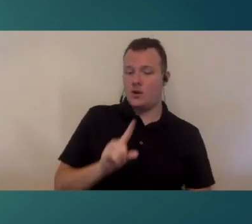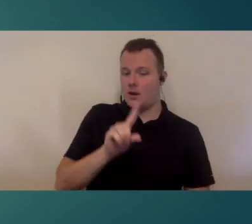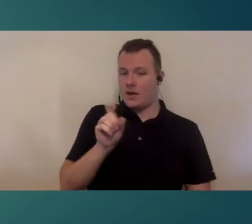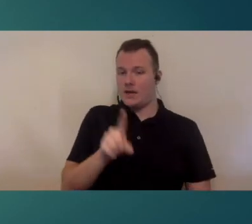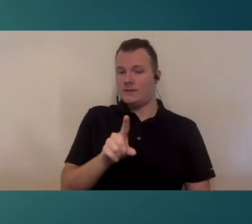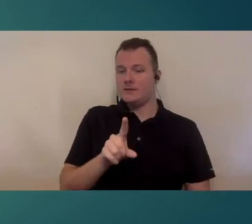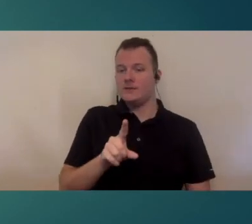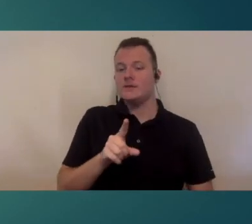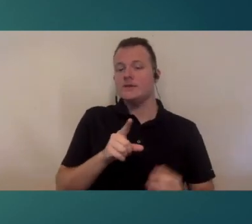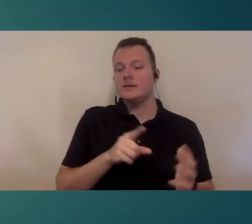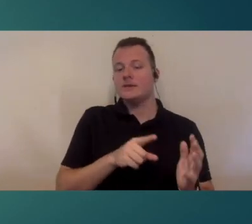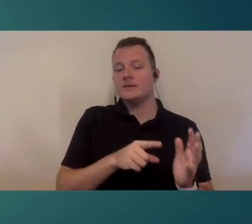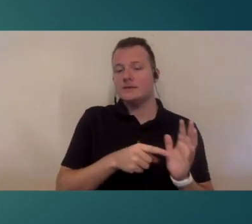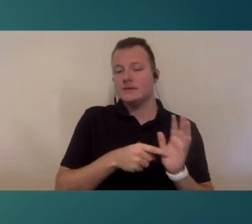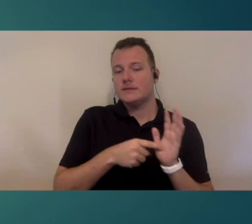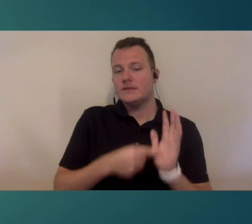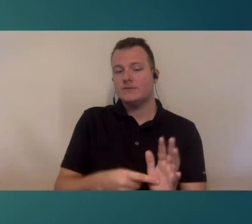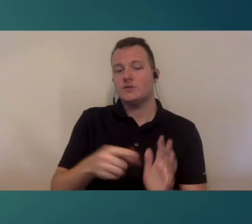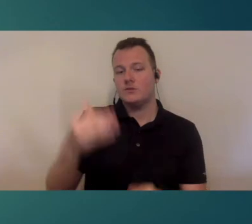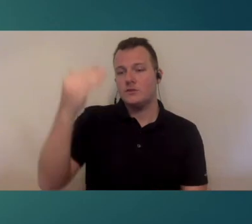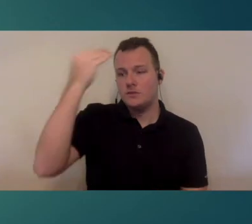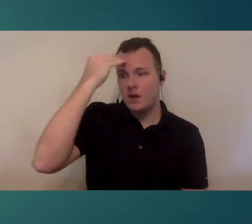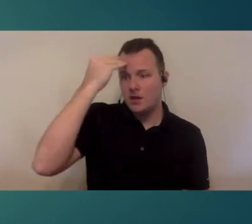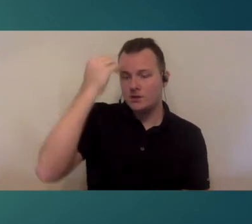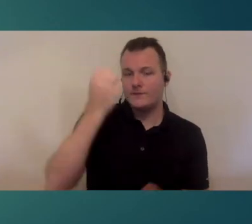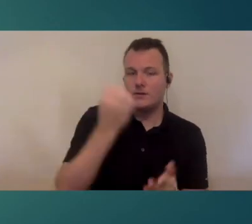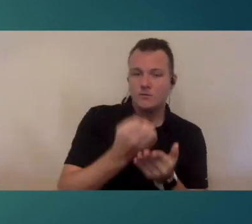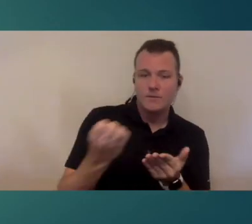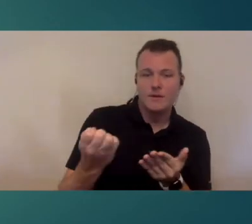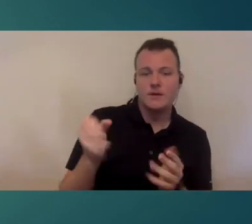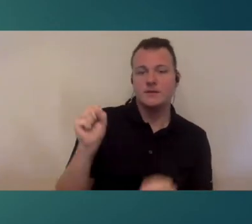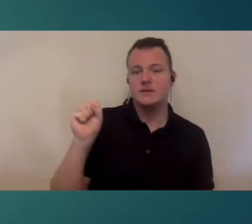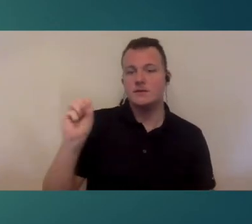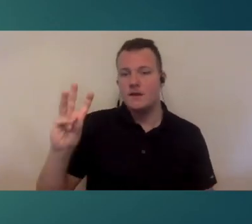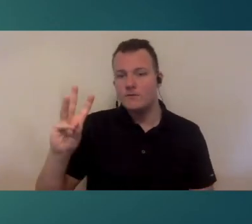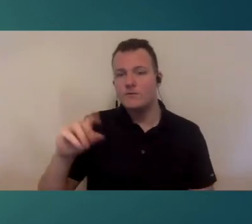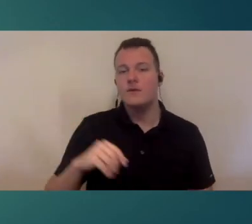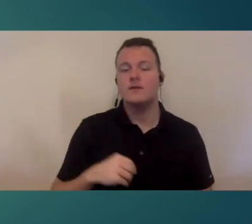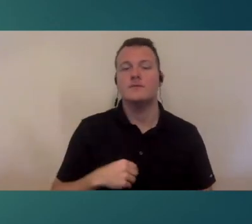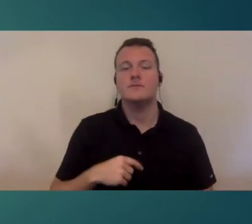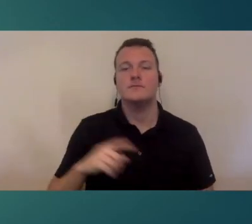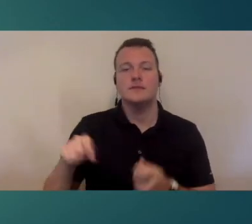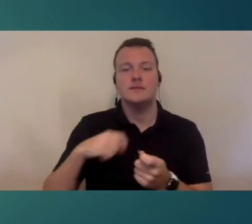your knowledge of a piece of equipment, or software, or a certain clinical